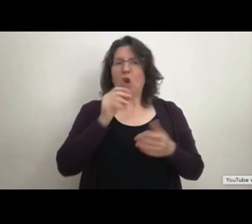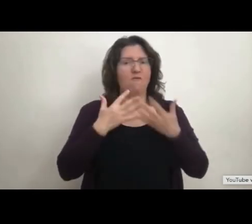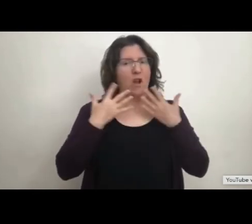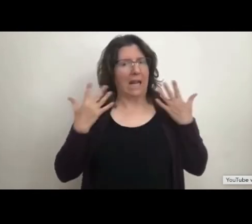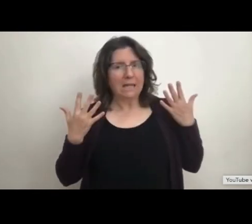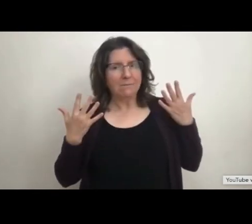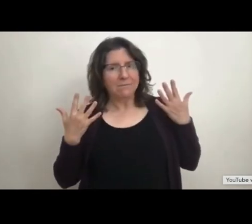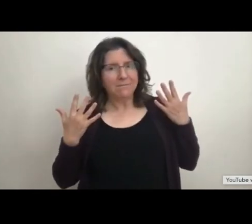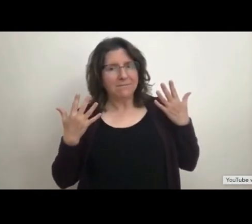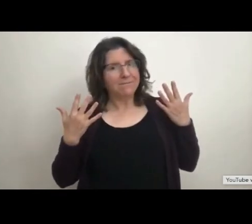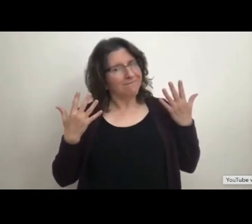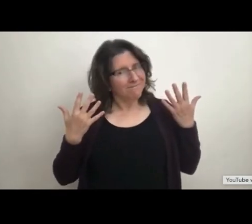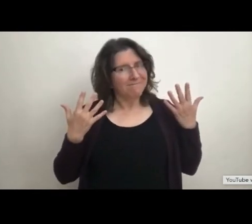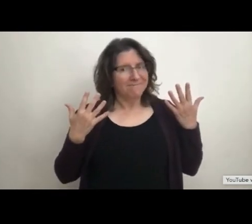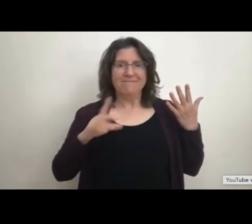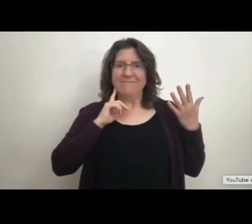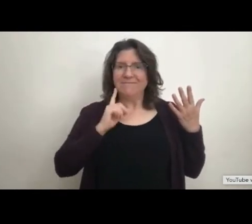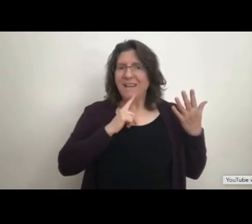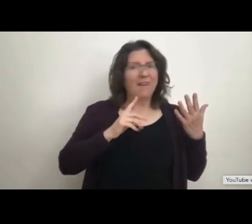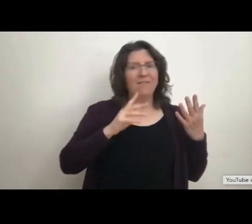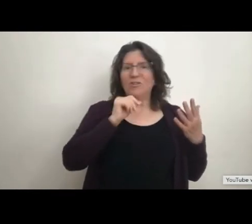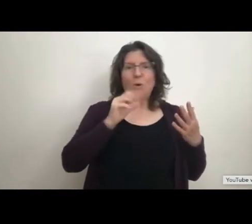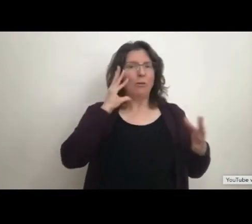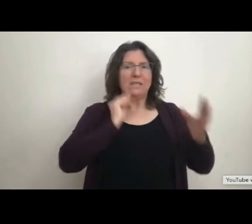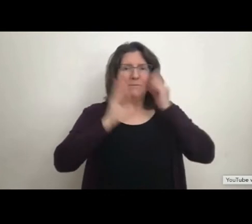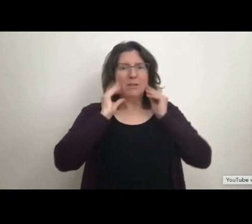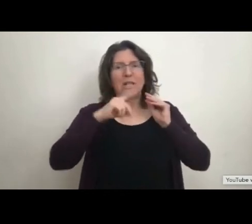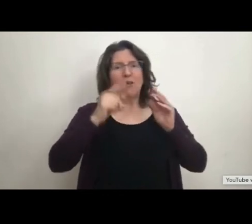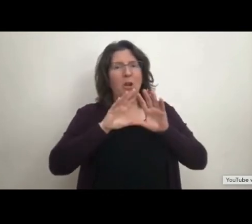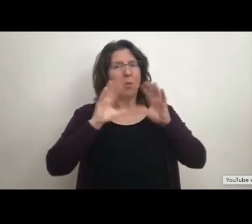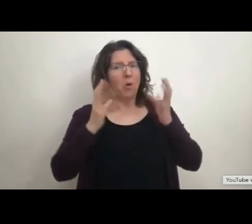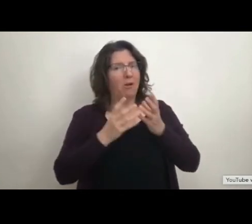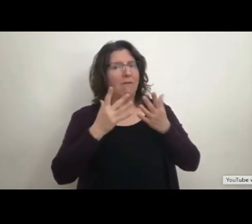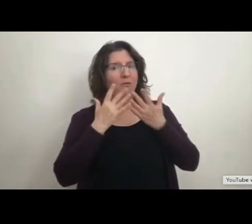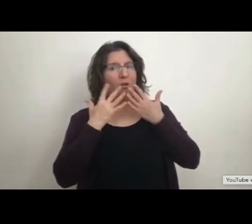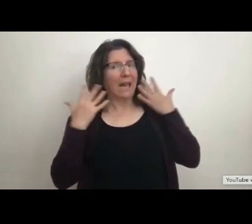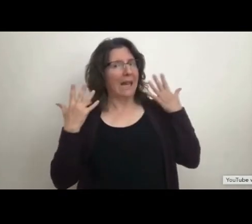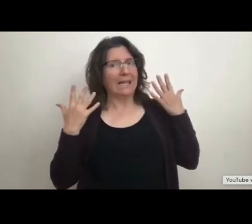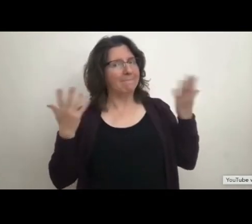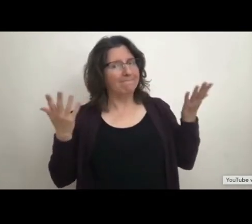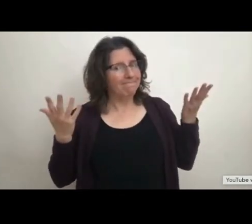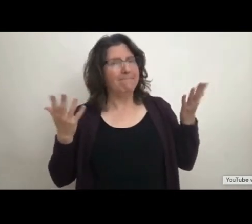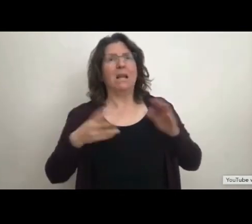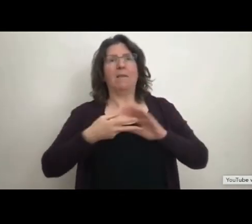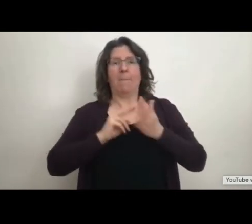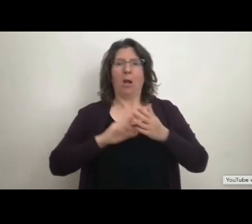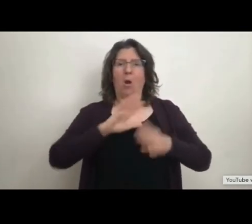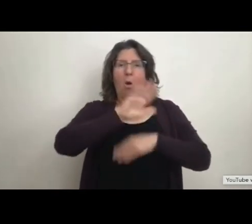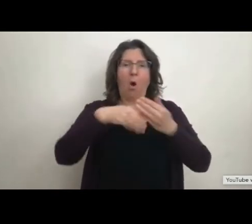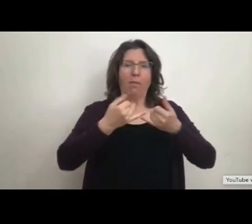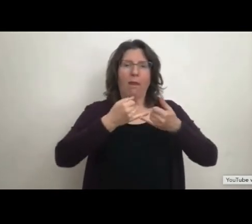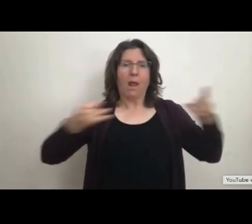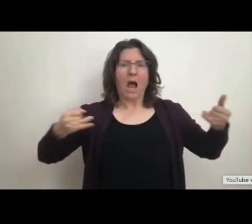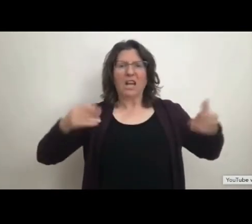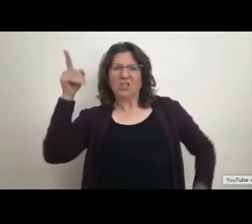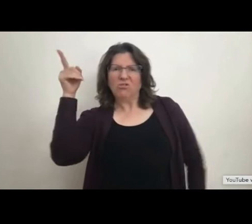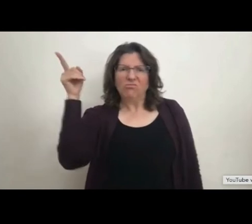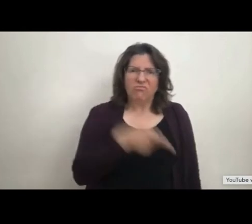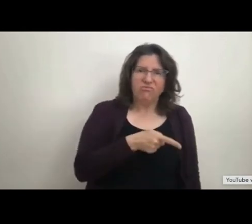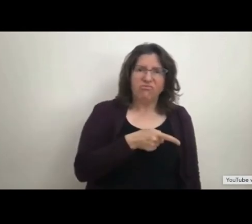It's not a friendly space. Deaf people don't experience the hearing world as friendly.